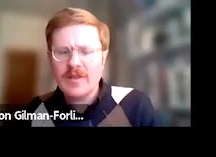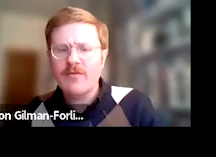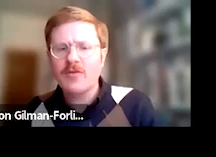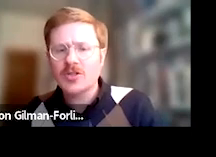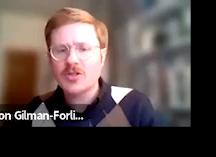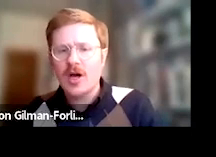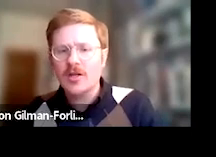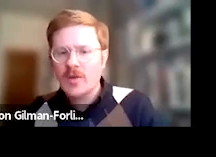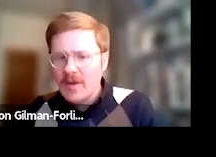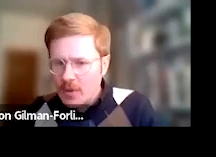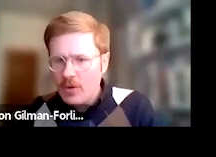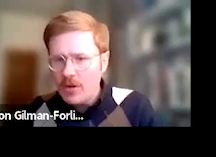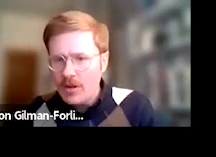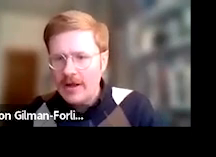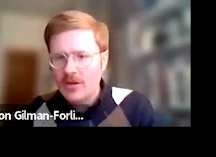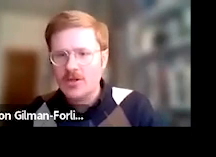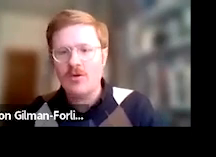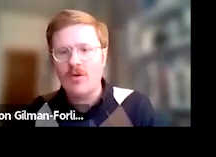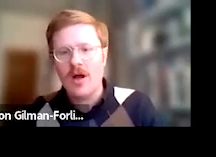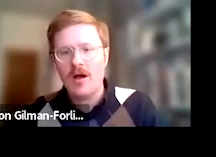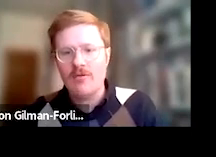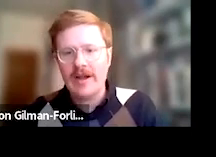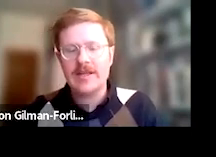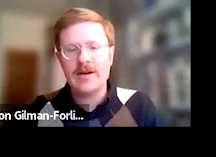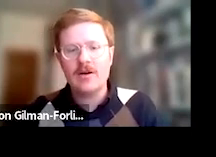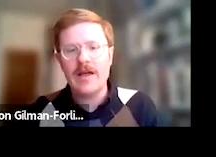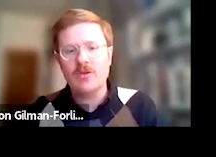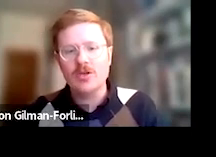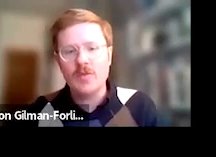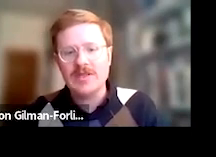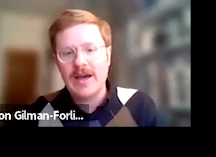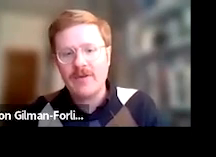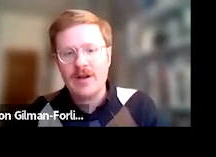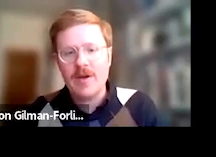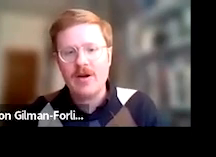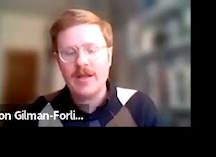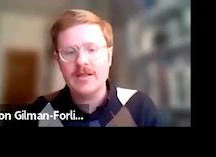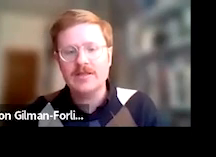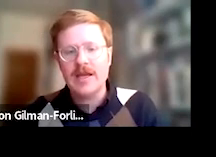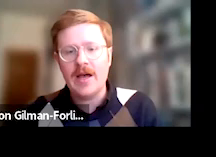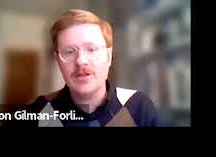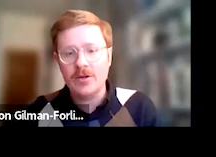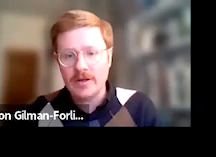I believe the first swimming pool and also rec center that was open to African Americans during